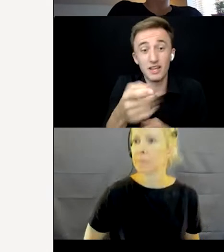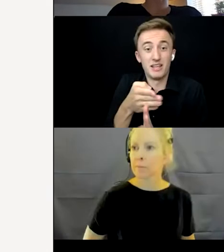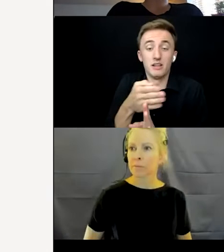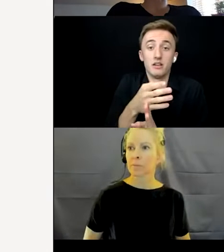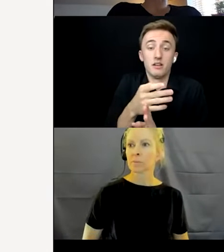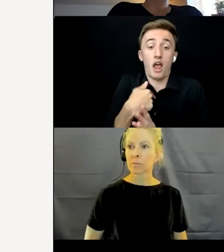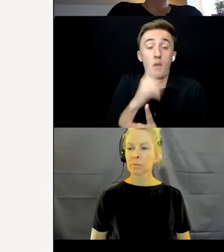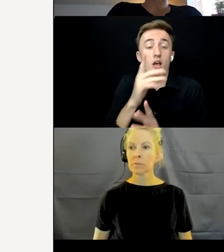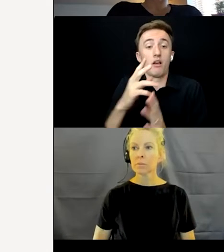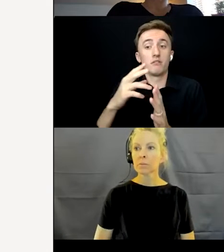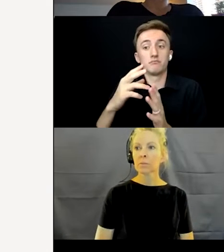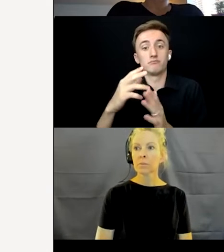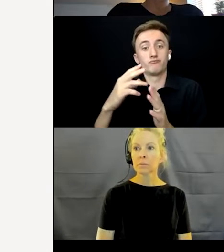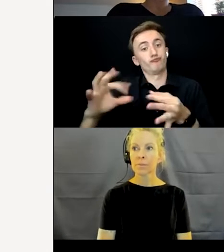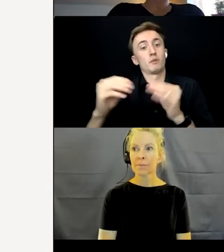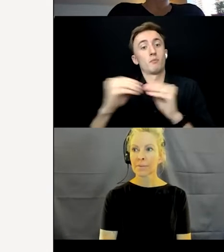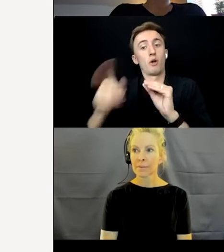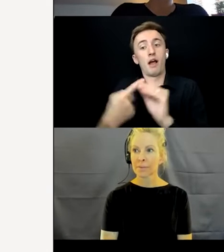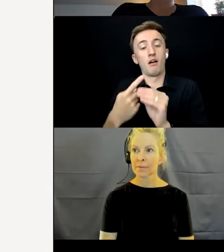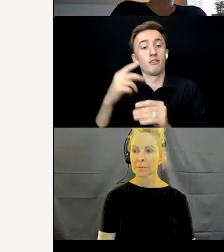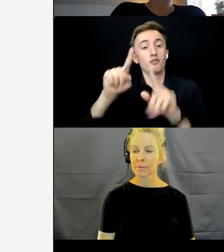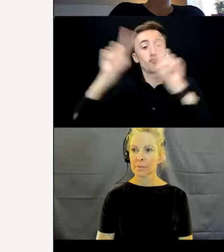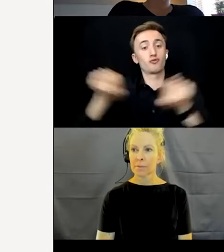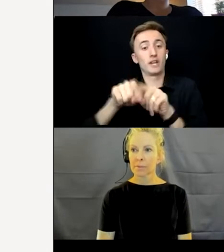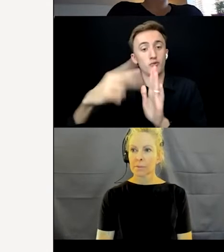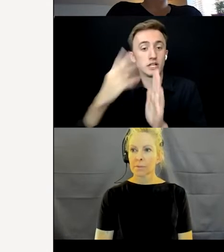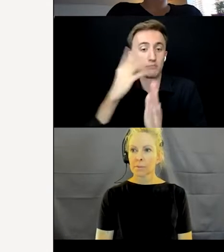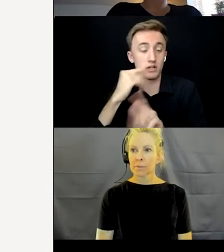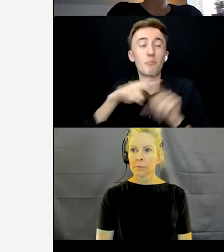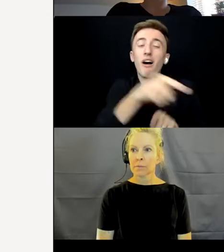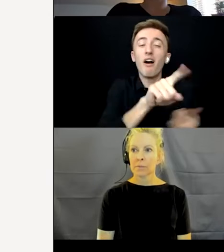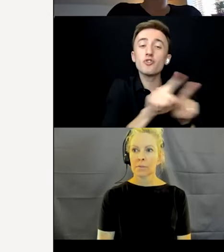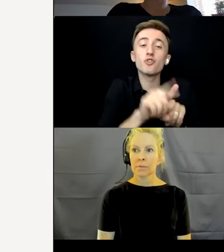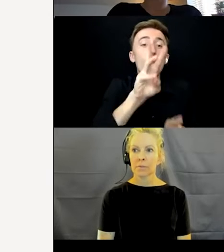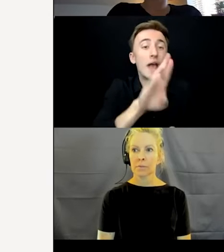screen reader experience, I have also counted web readers and browsers into this category.